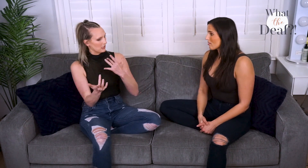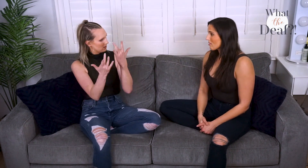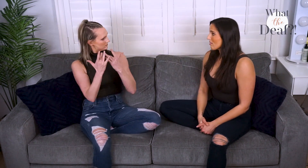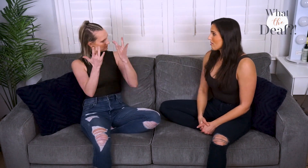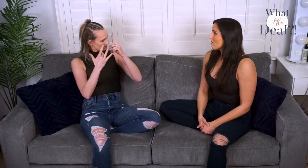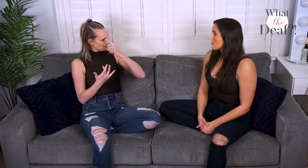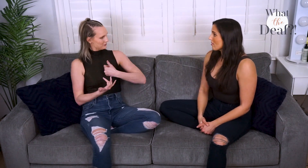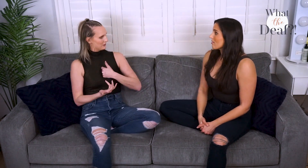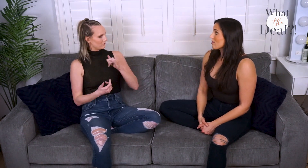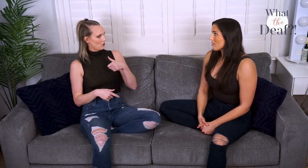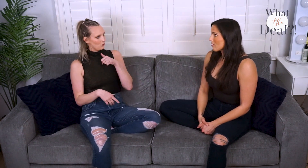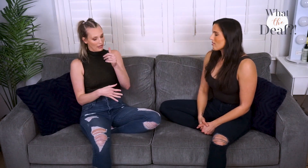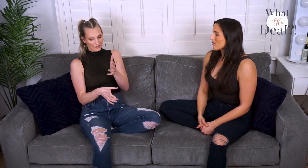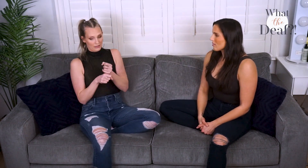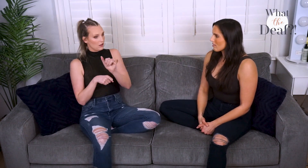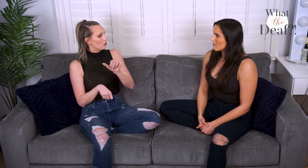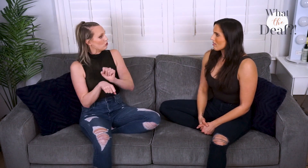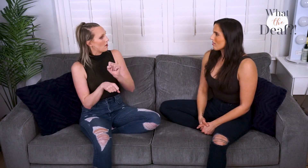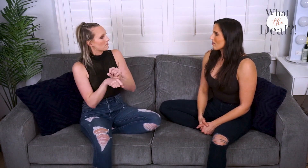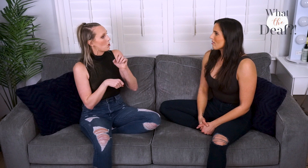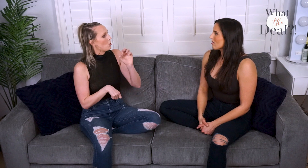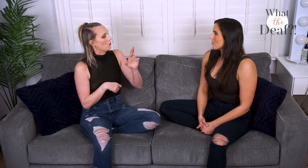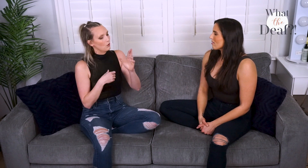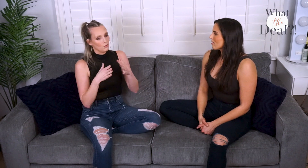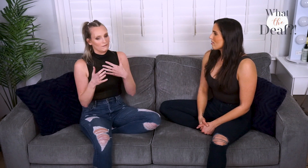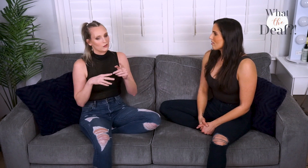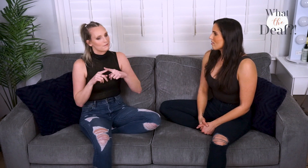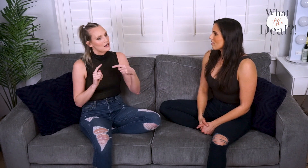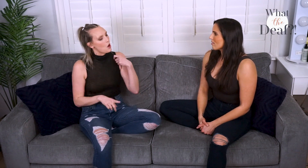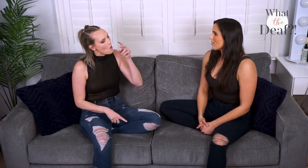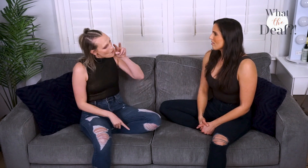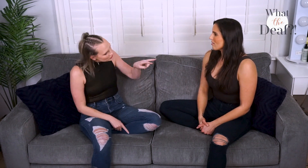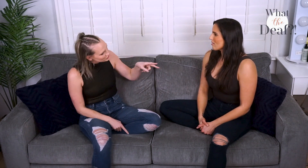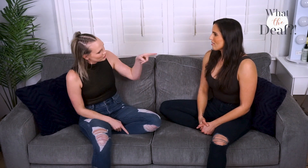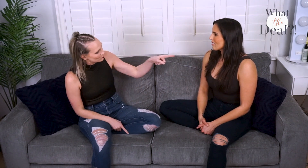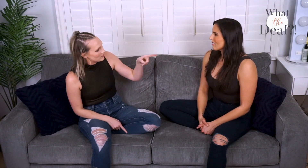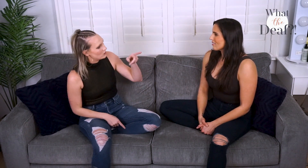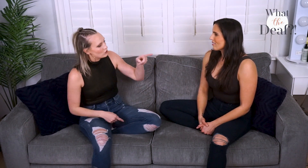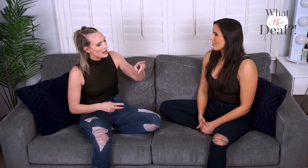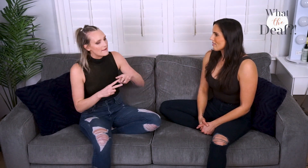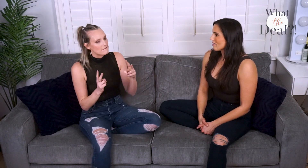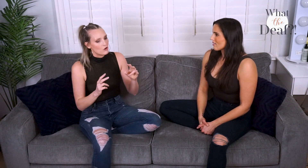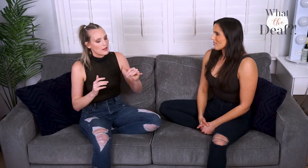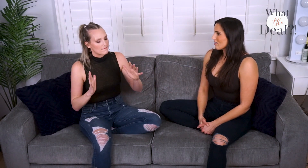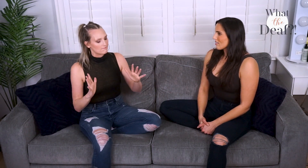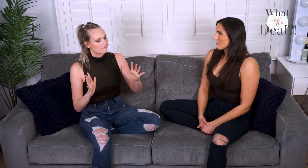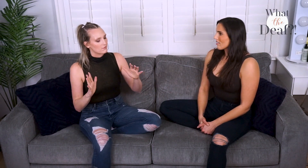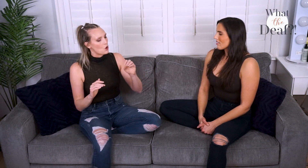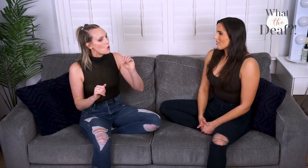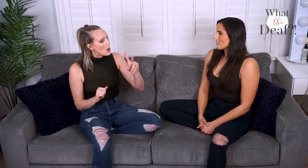You could start feeling sorry for yourself that you didn't get the job, but I've watched you, and you're very like,